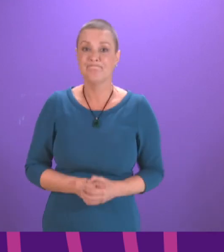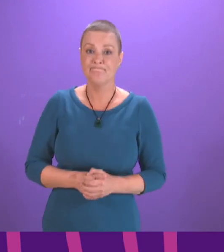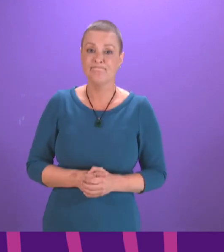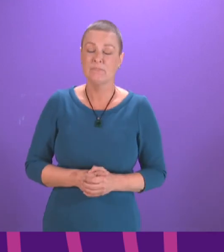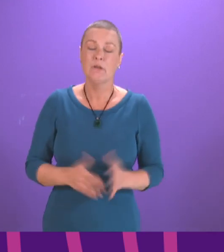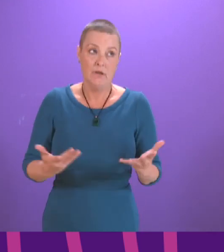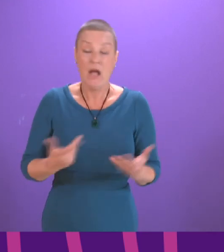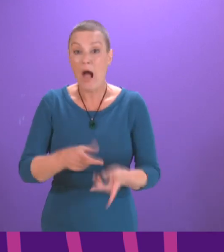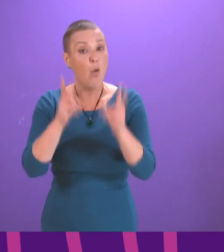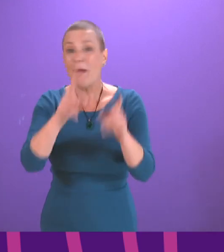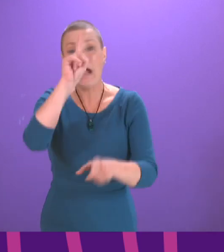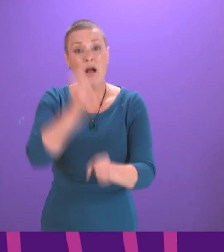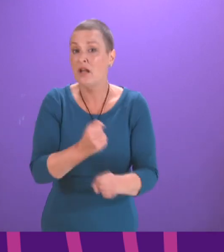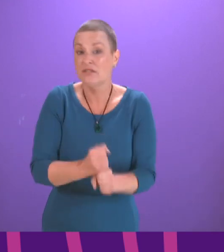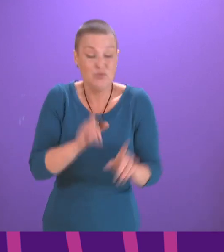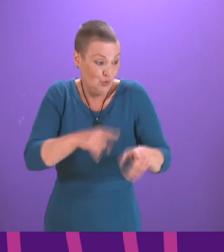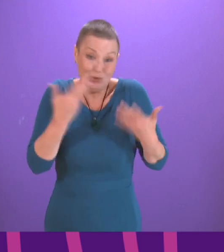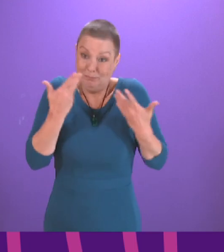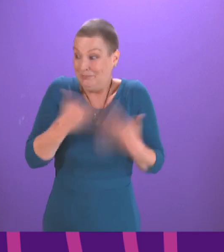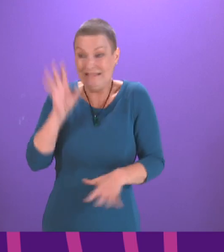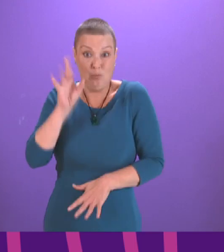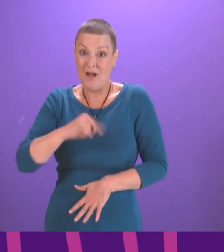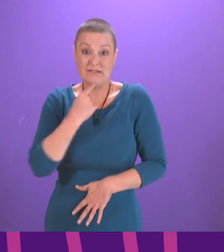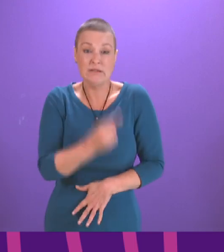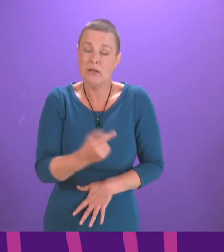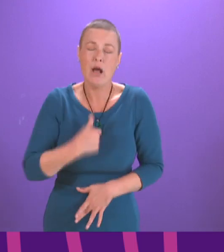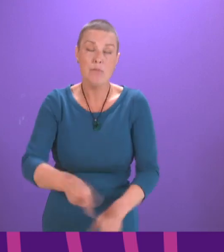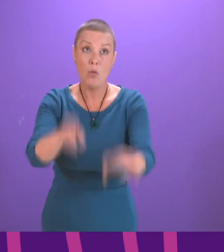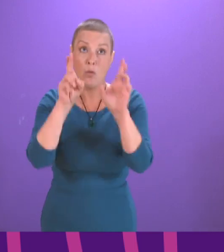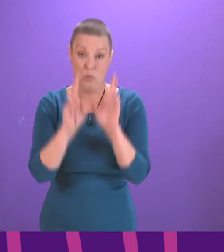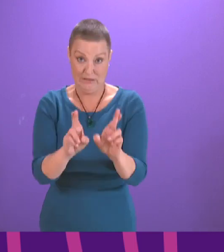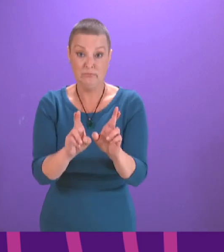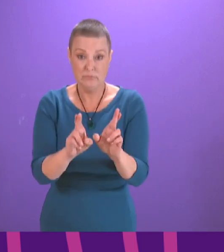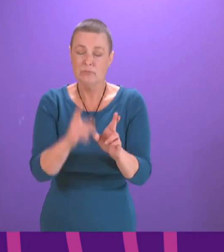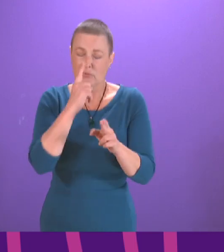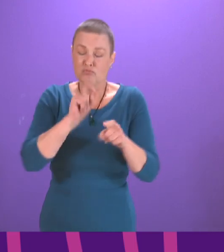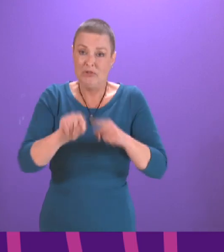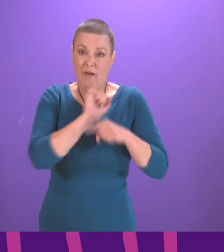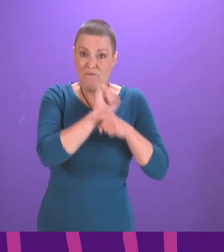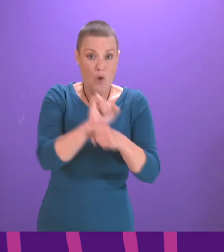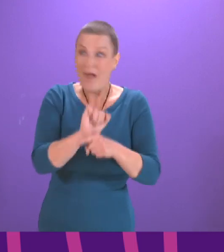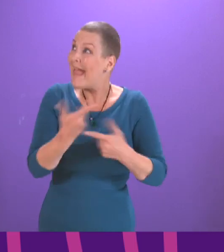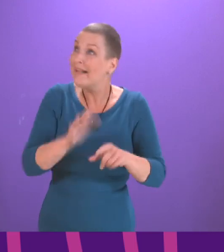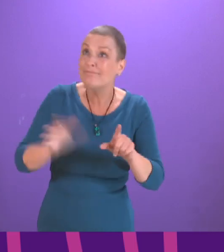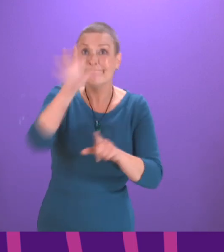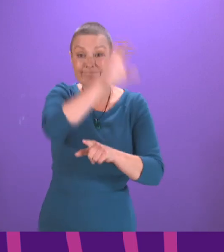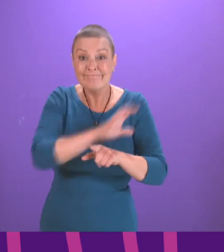I cannot guarantee this—that we can avoid any part of the country, let alone the whole